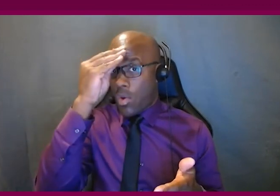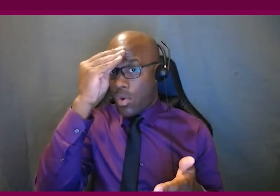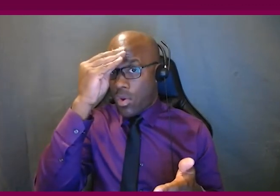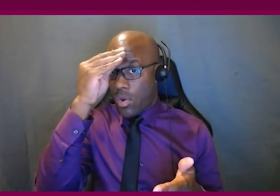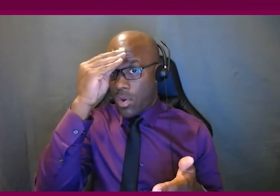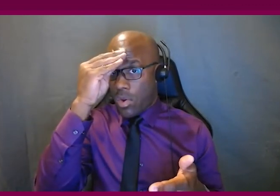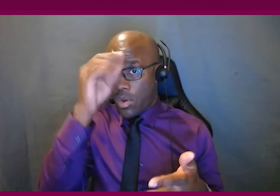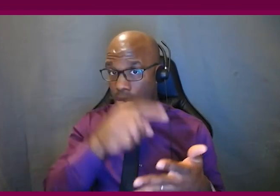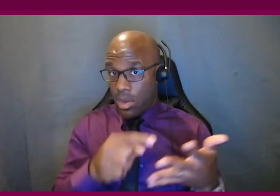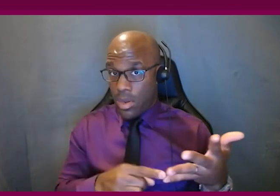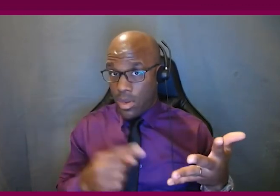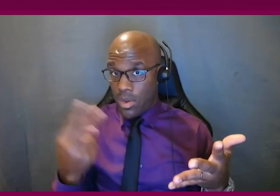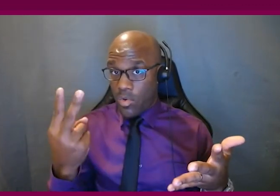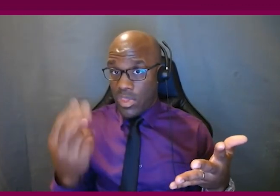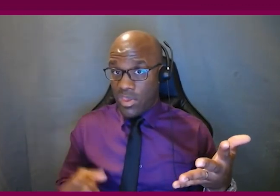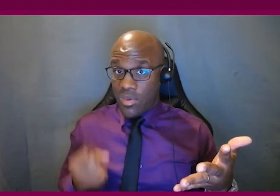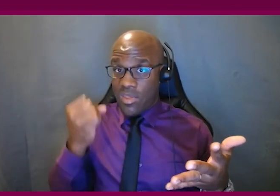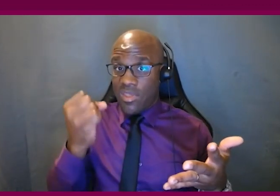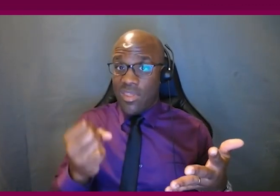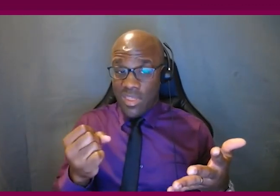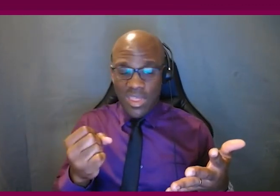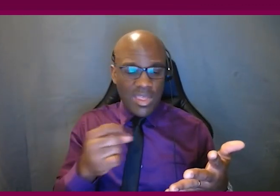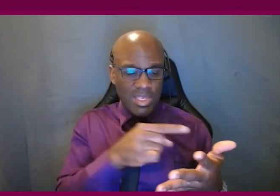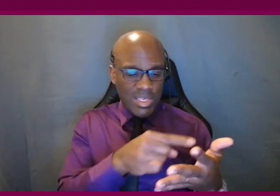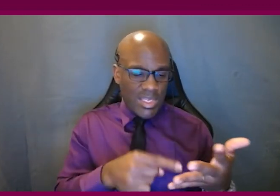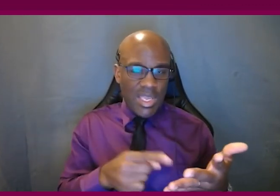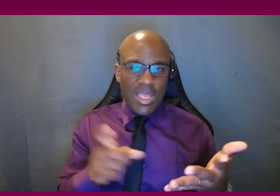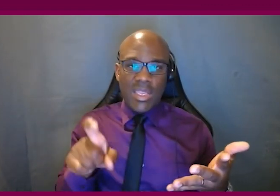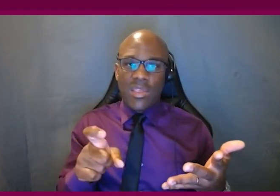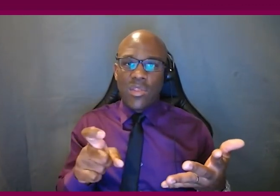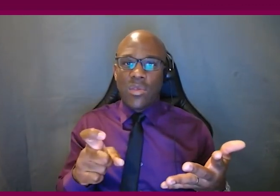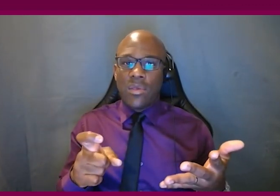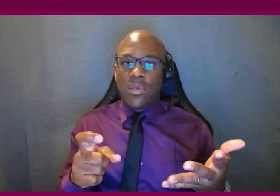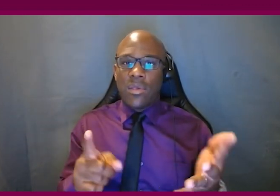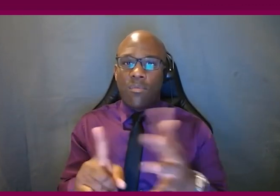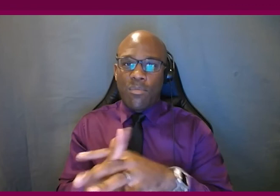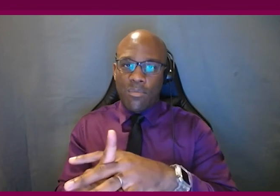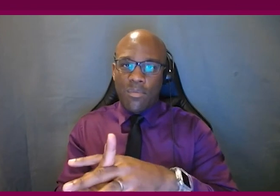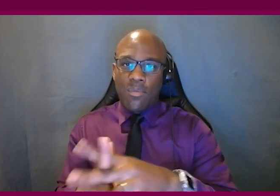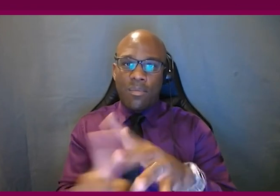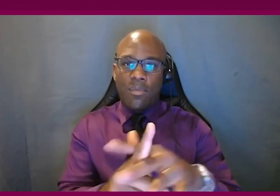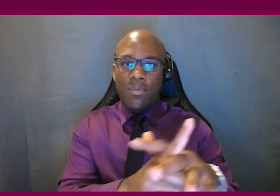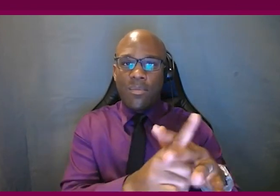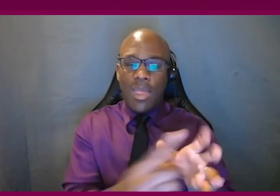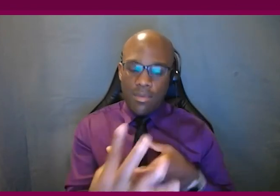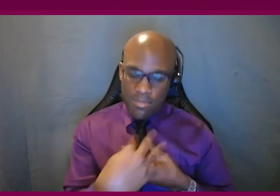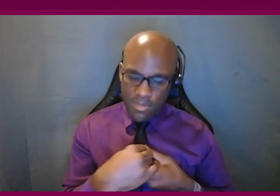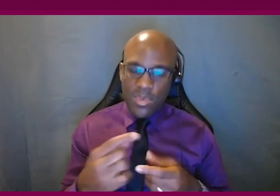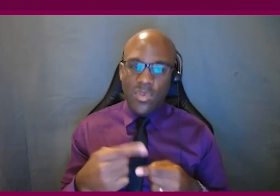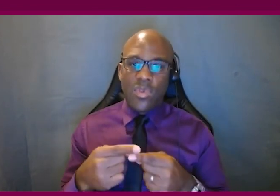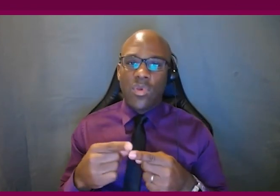the disability community. So we all have a lot of work to do for sure. We're not going to resolve obviously all of these issues.